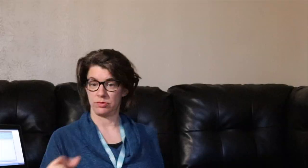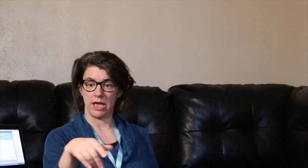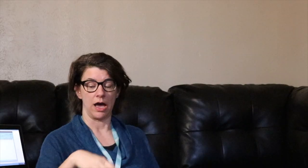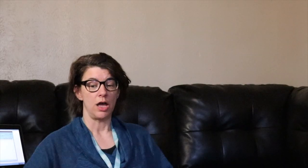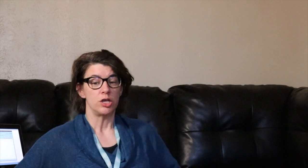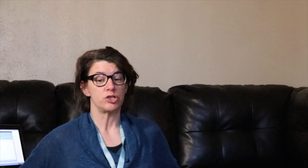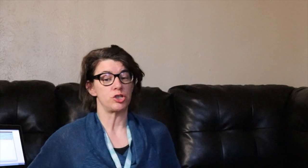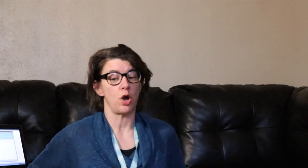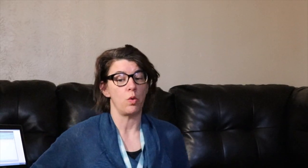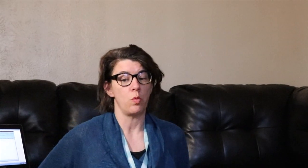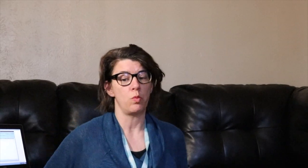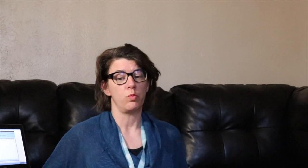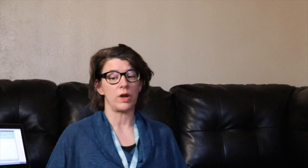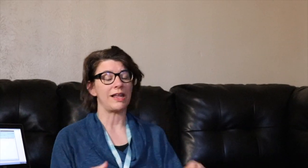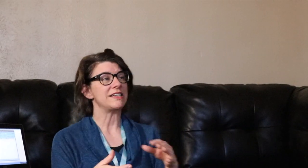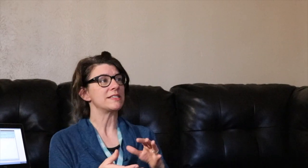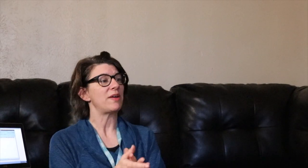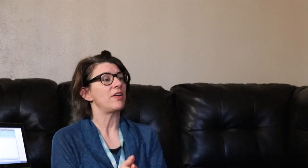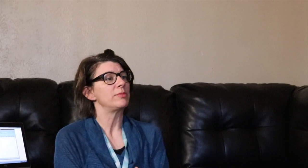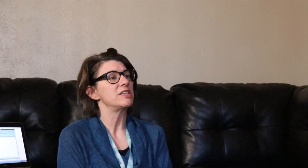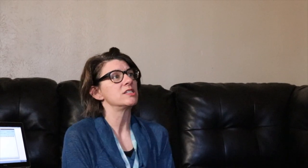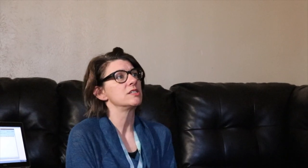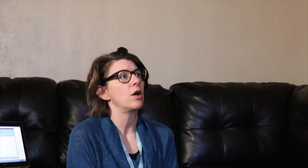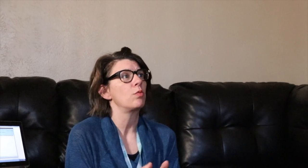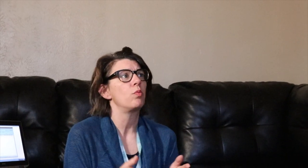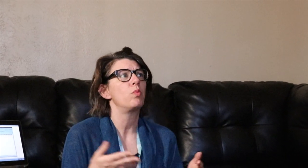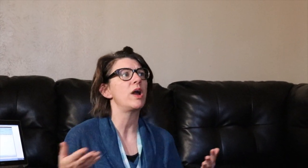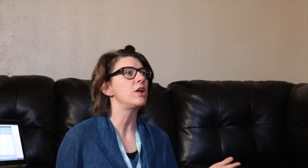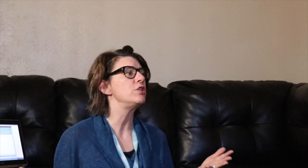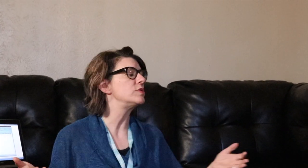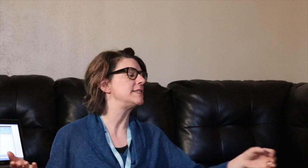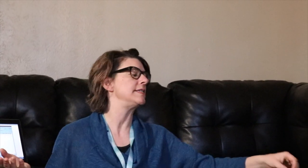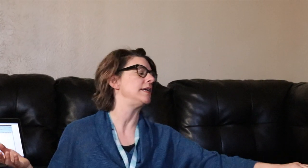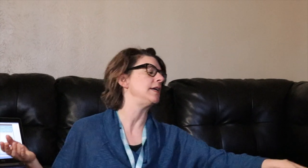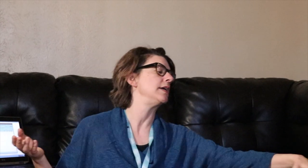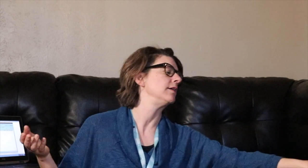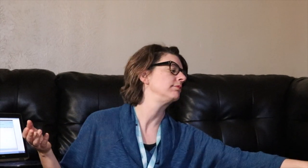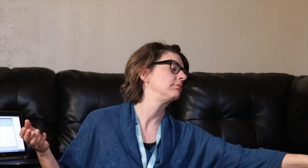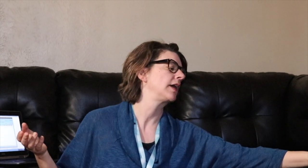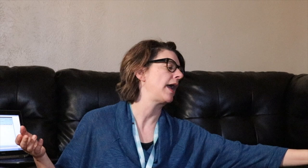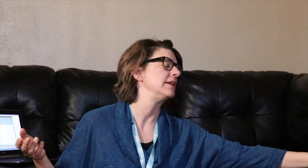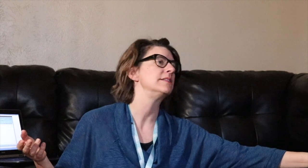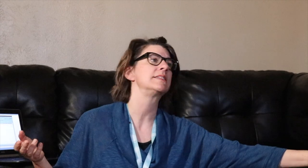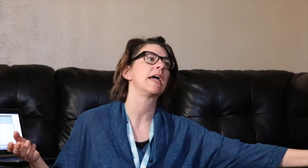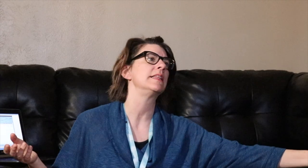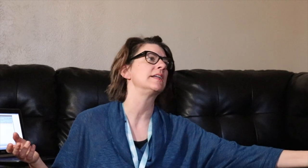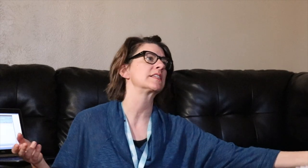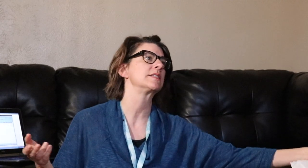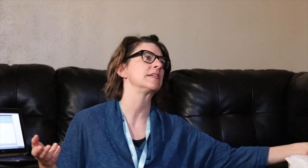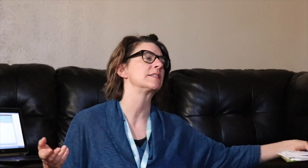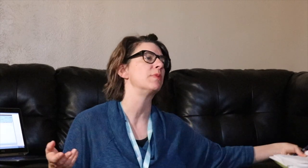So what I like to ask my family is "Where do you see Cayden say in the next six months?"